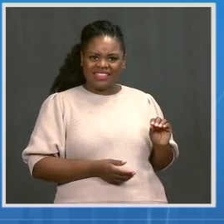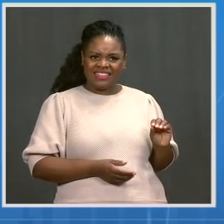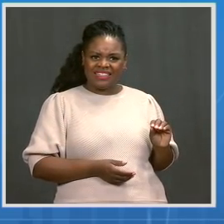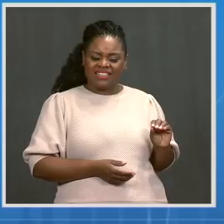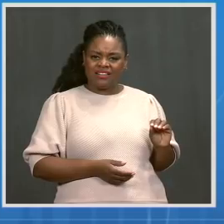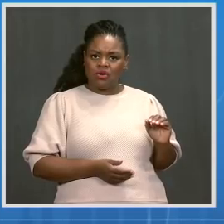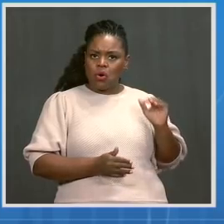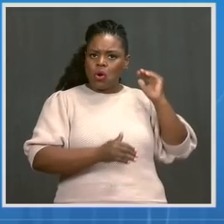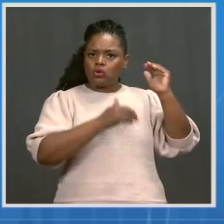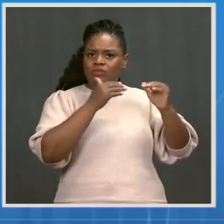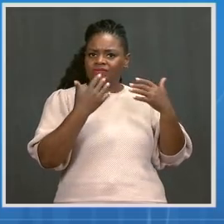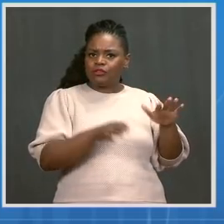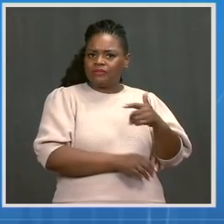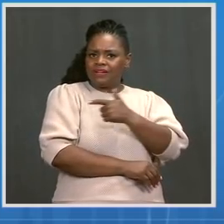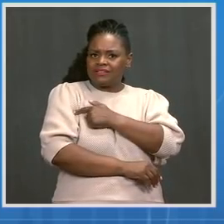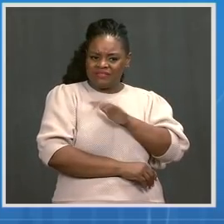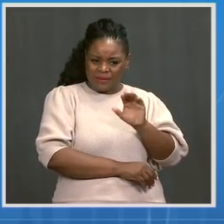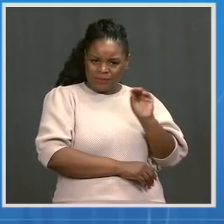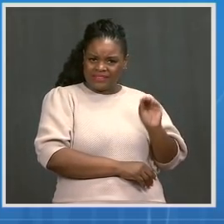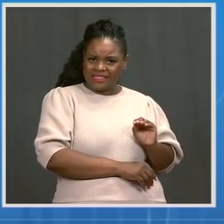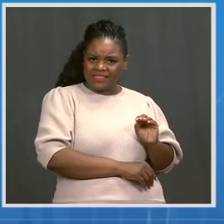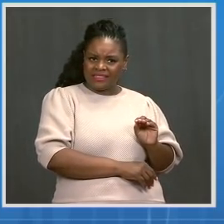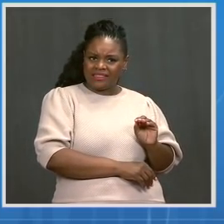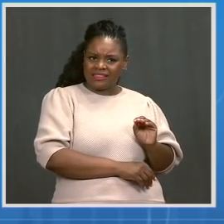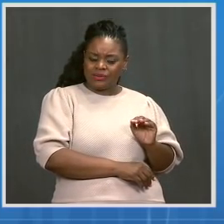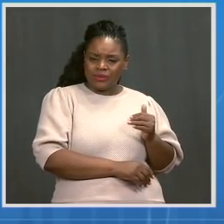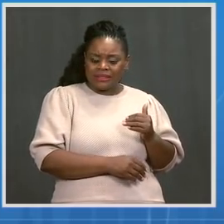we have been racing from 5 percent to 70 percent.